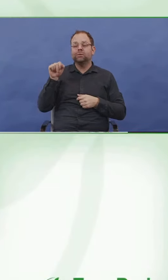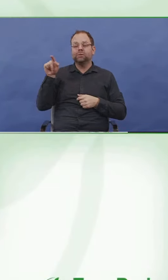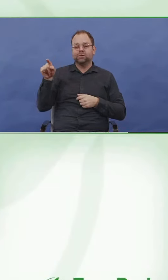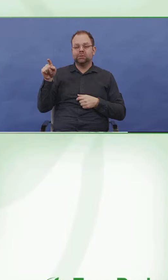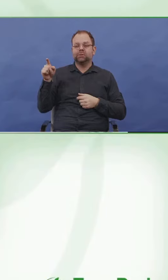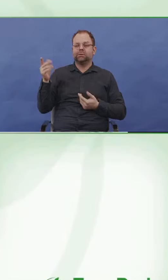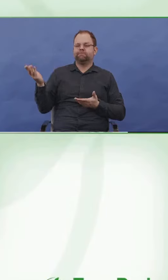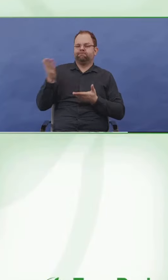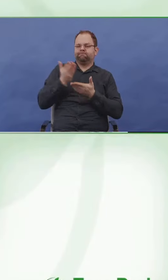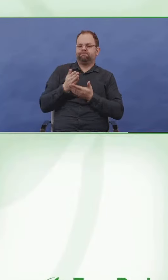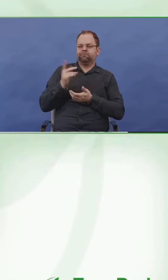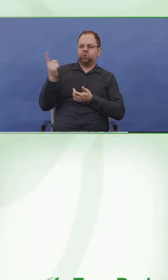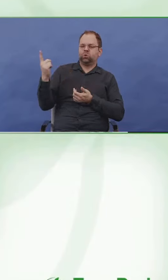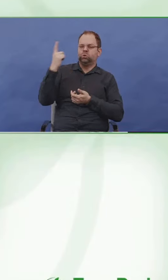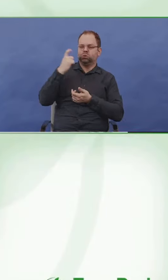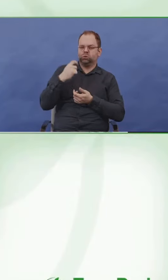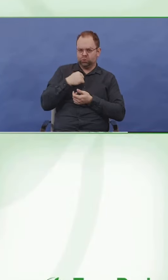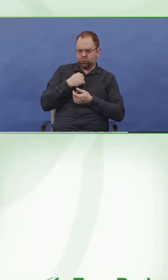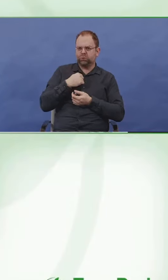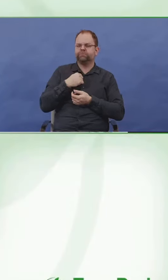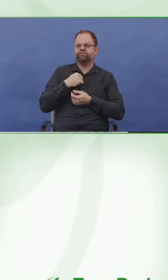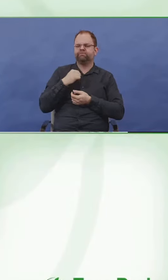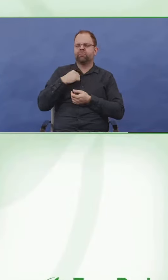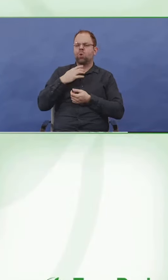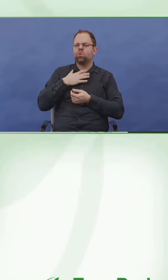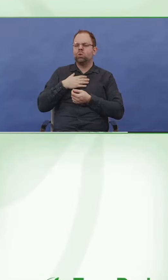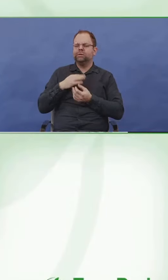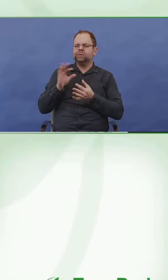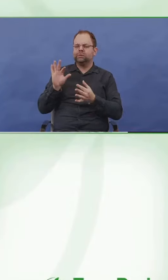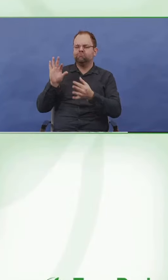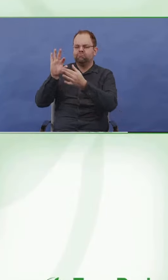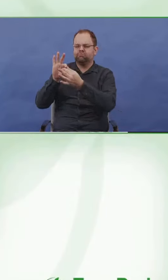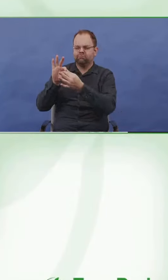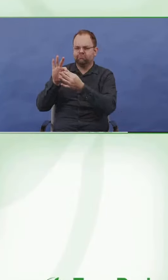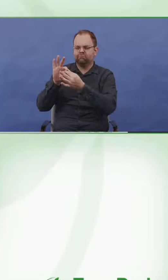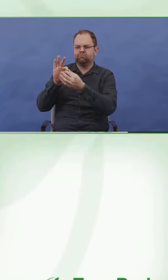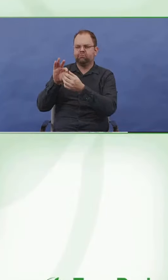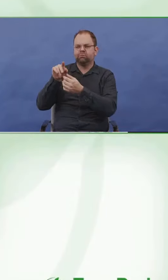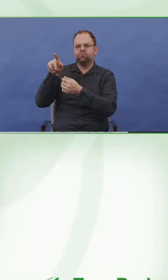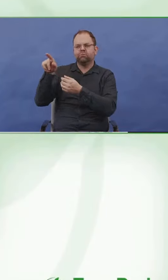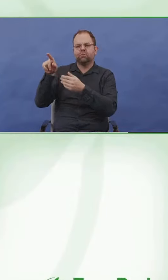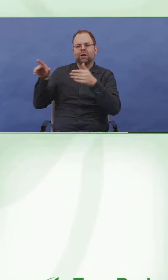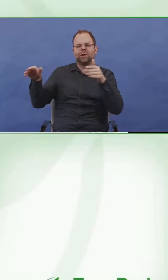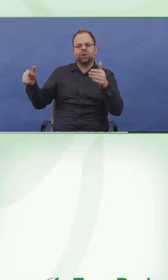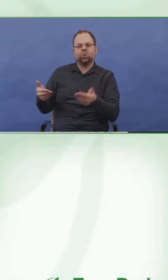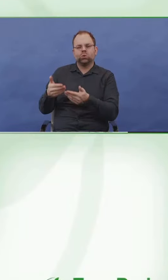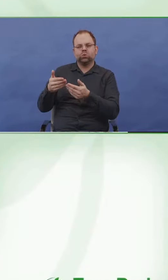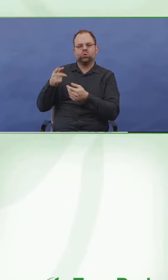We have a session called personal caretaking but the organisational